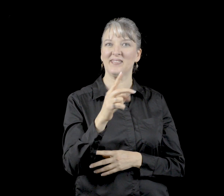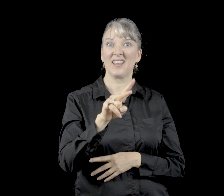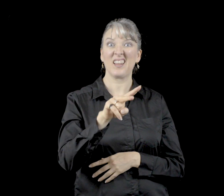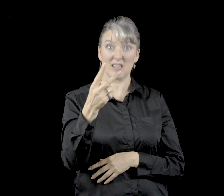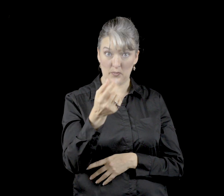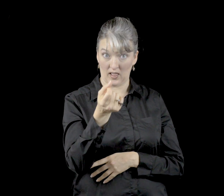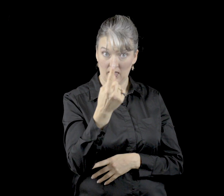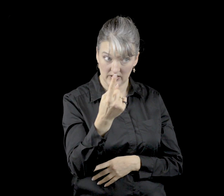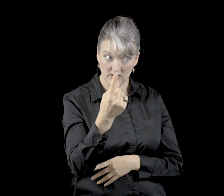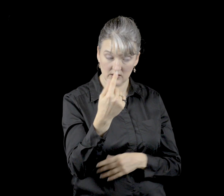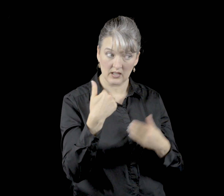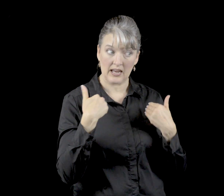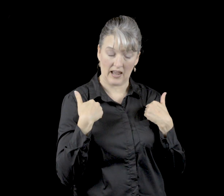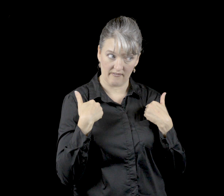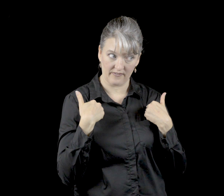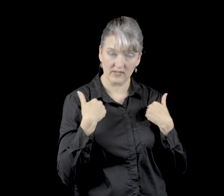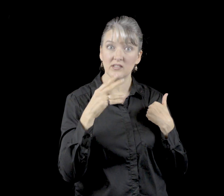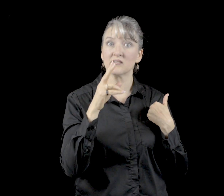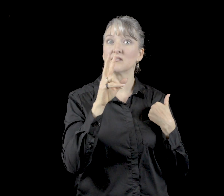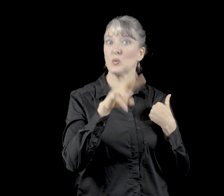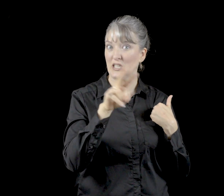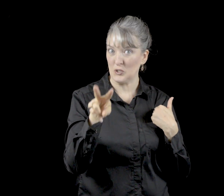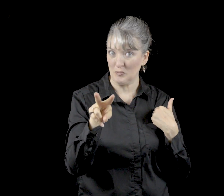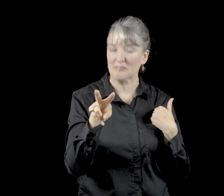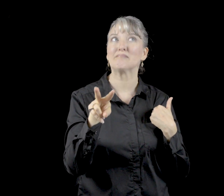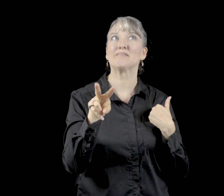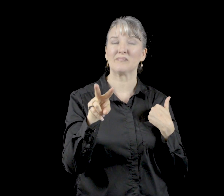Double the 11 we have 22.